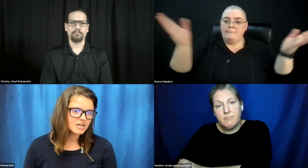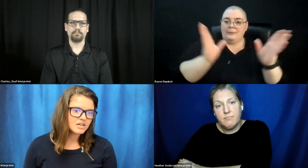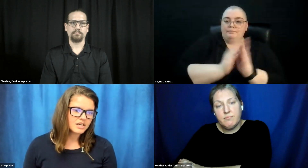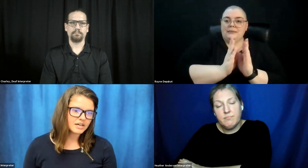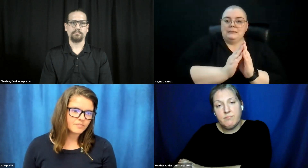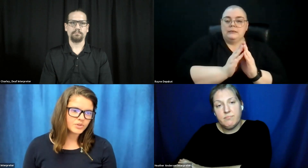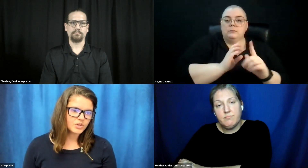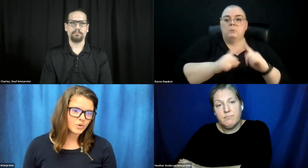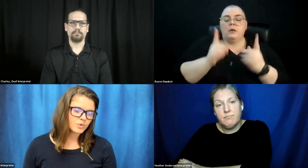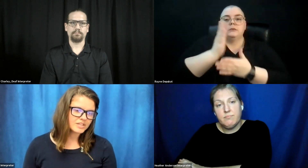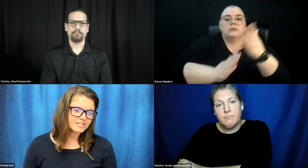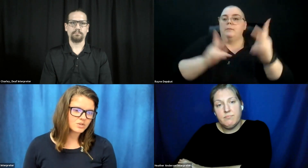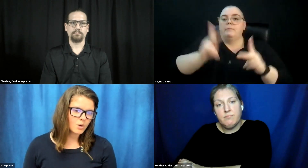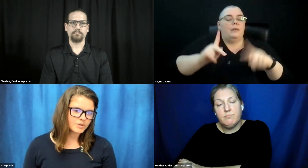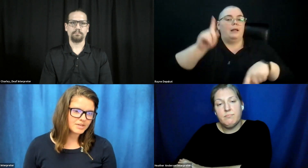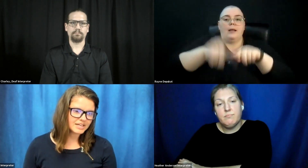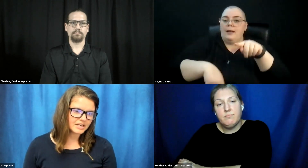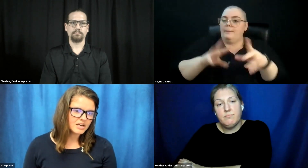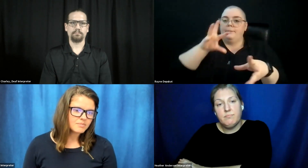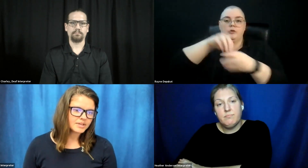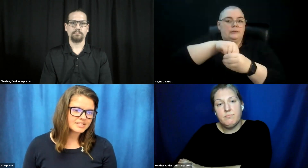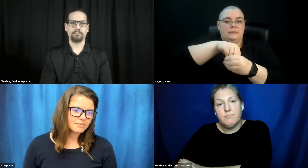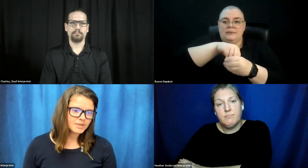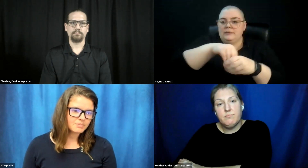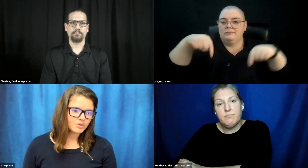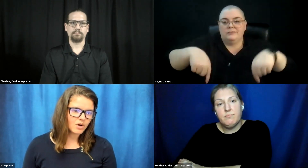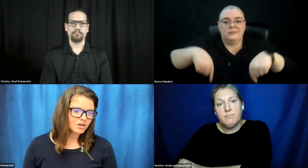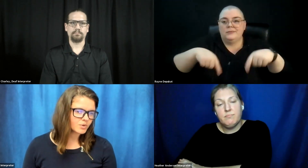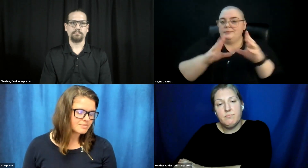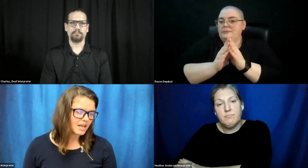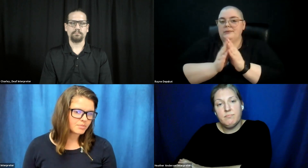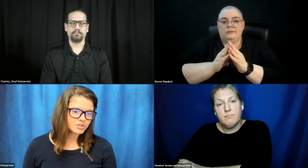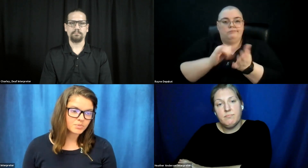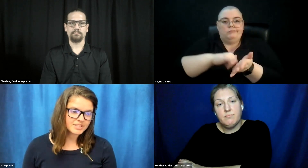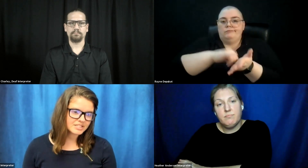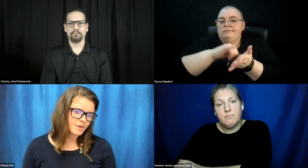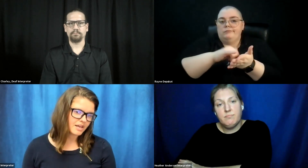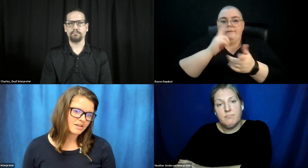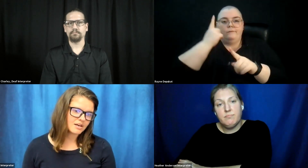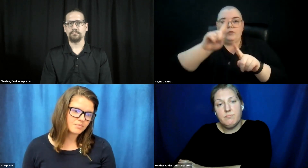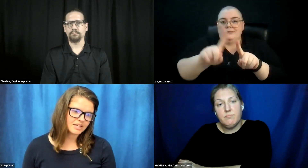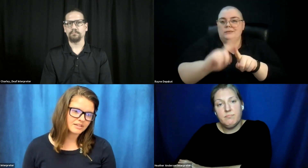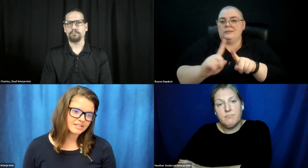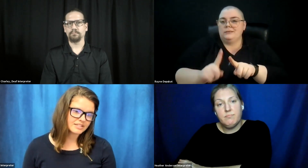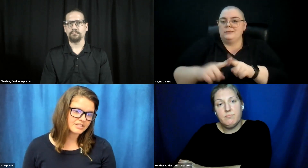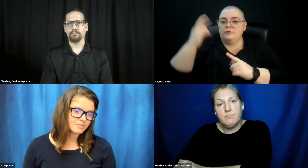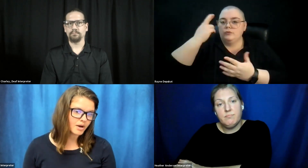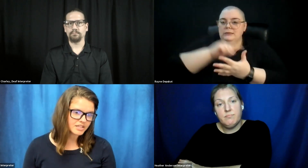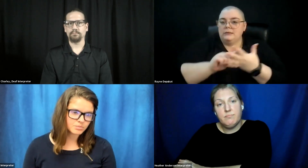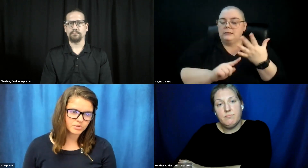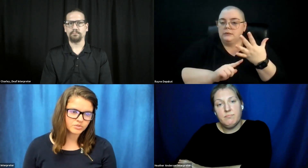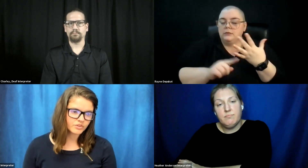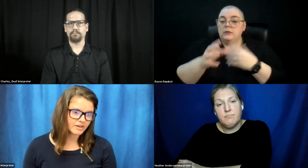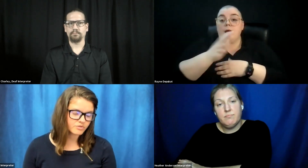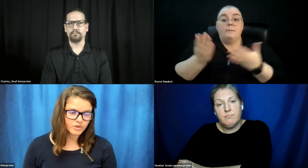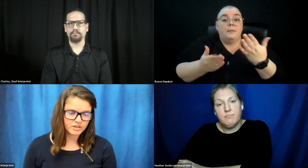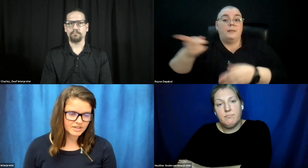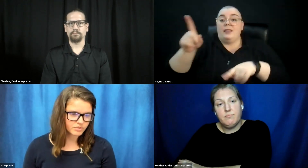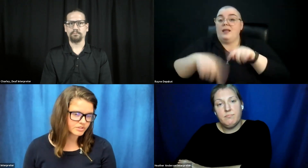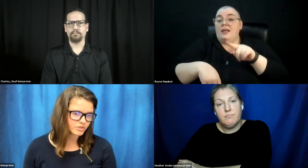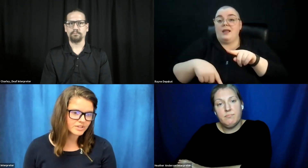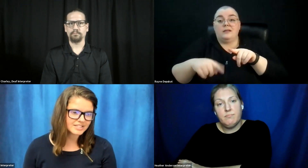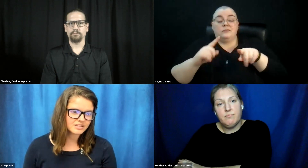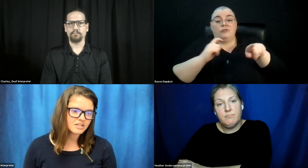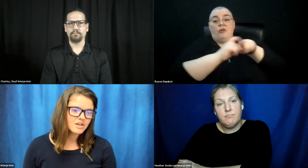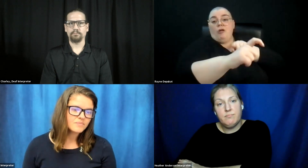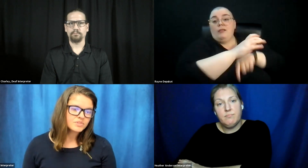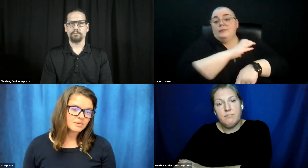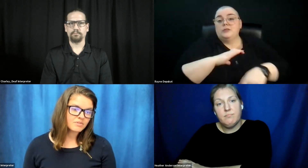You know, this is an open meeting, but some people aren't going to be able to participate in a meeting like this it's impossible for them for several different reasons.